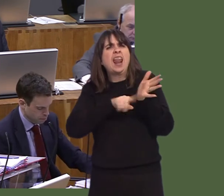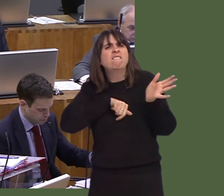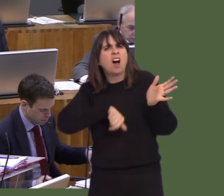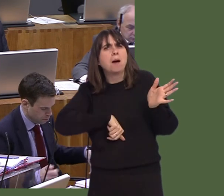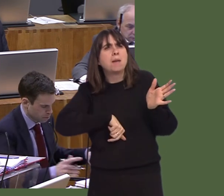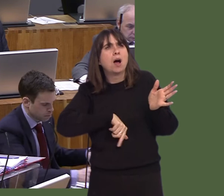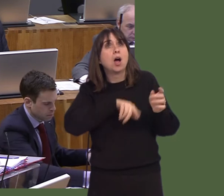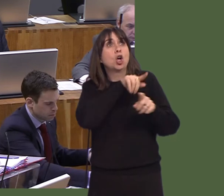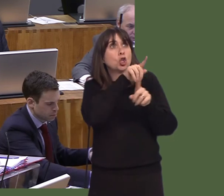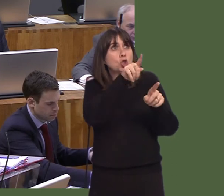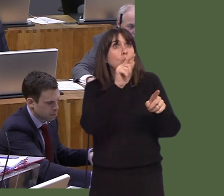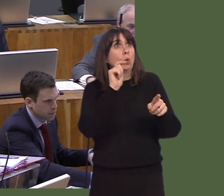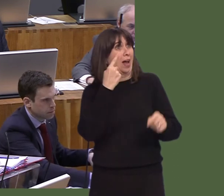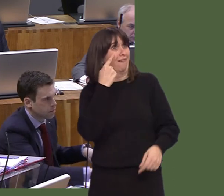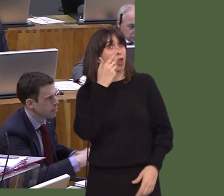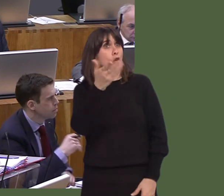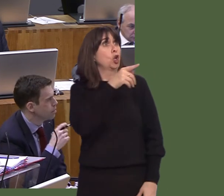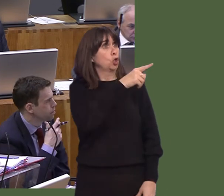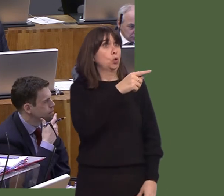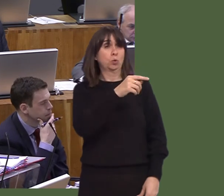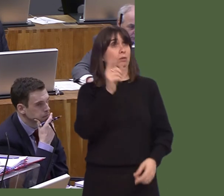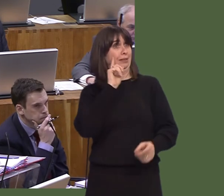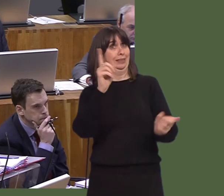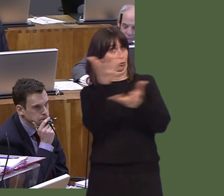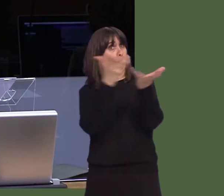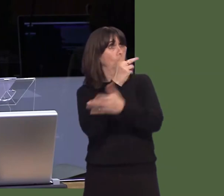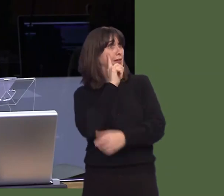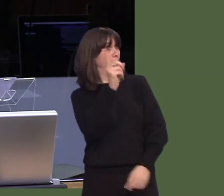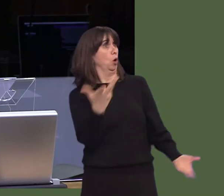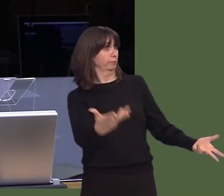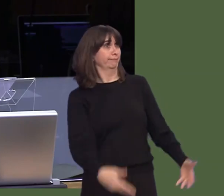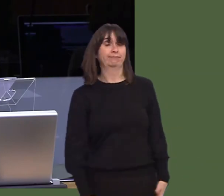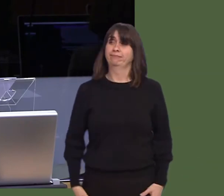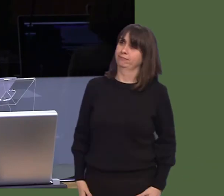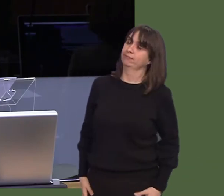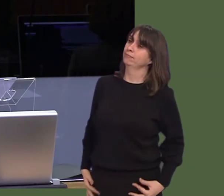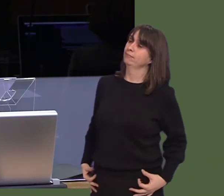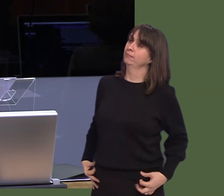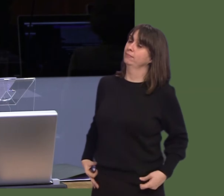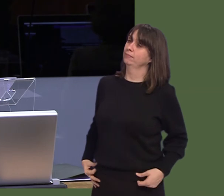Carwyn Jones AM: Well, I met with Irish Ferries yesterday, so I discussed with them their